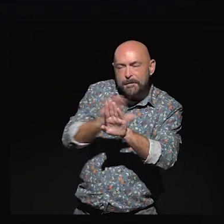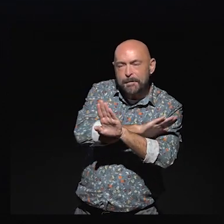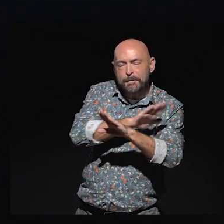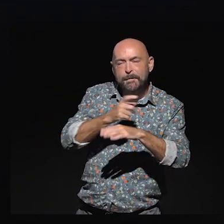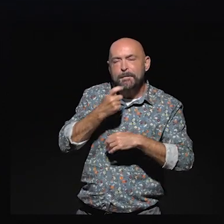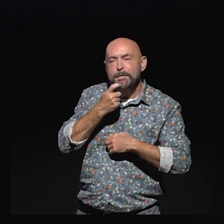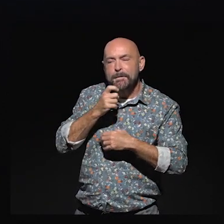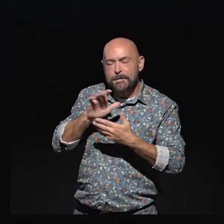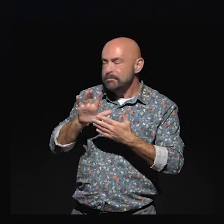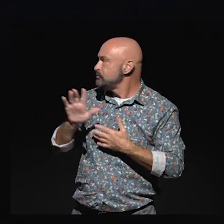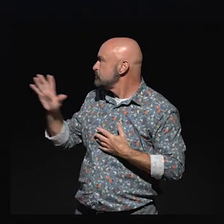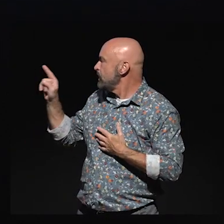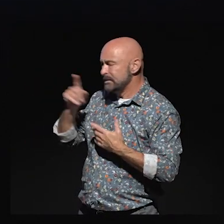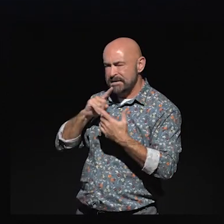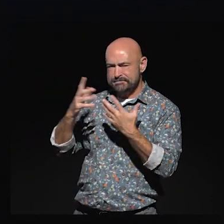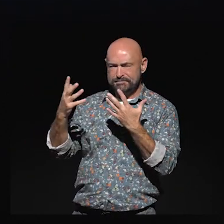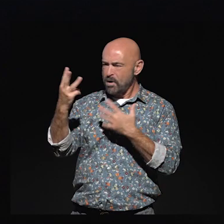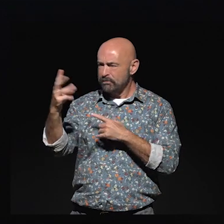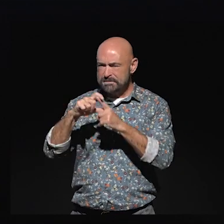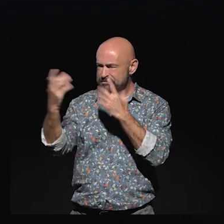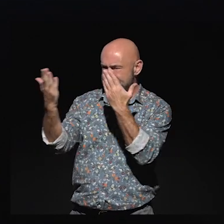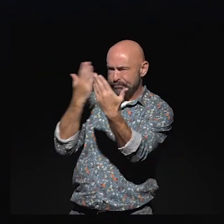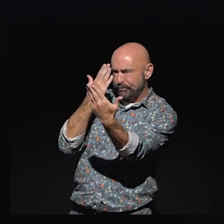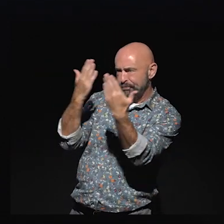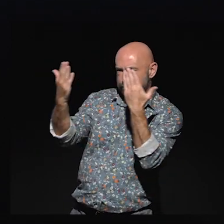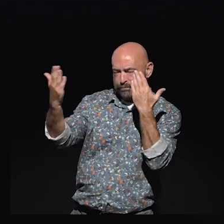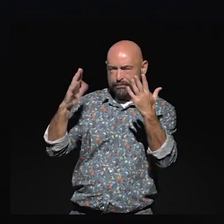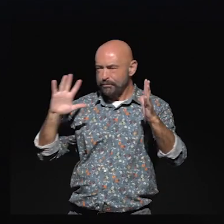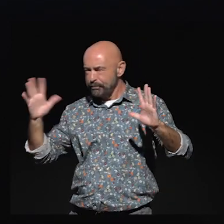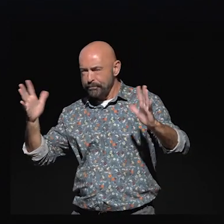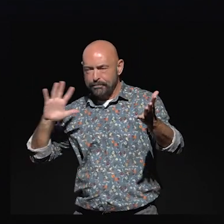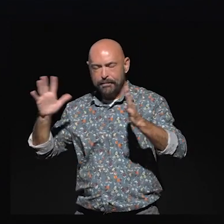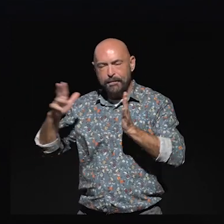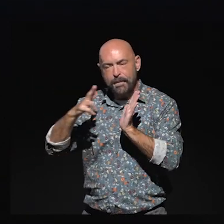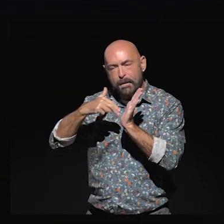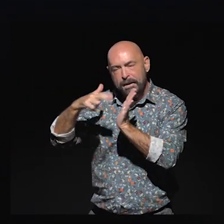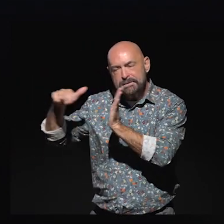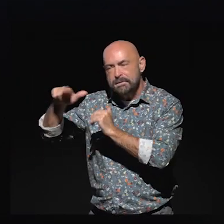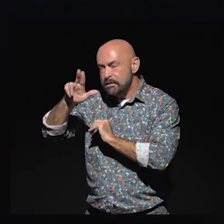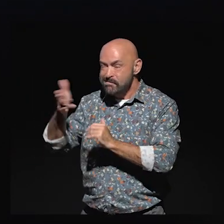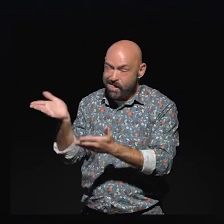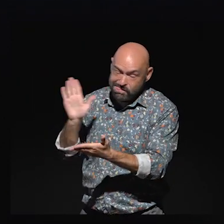this is like a three-dimensional object. The paint is really pasted on,